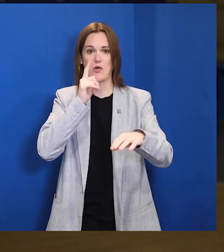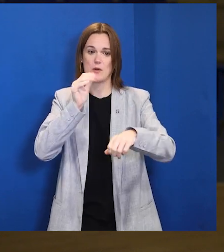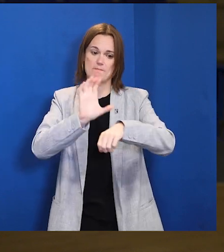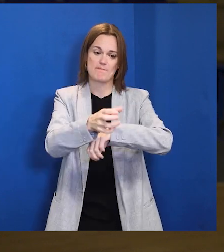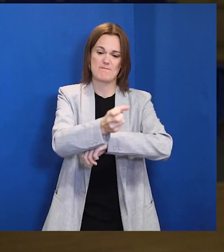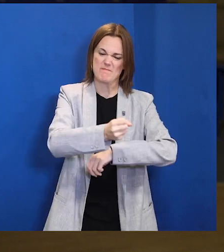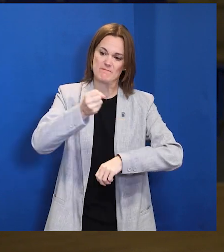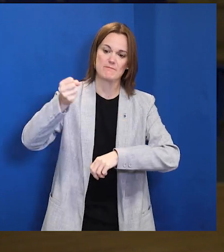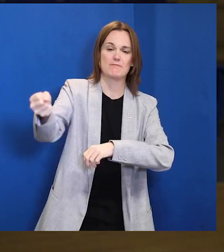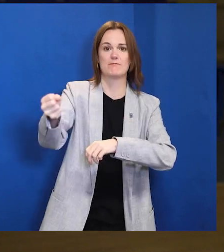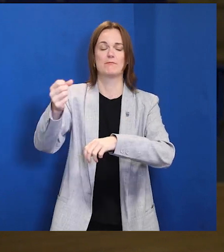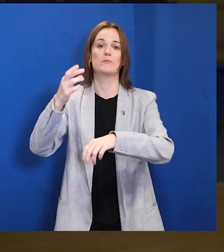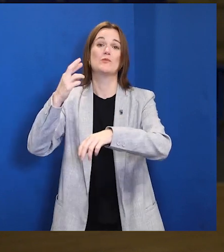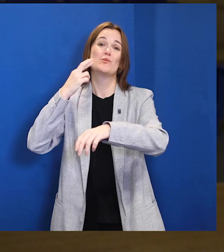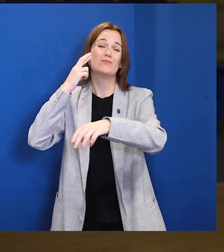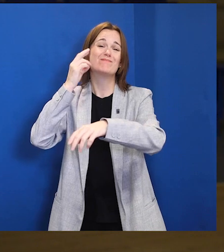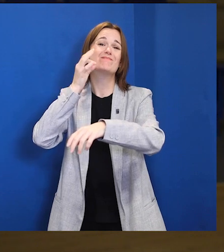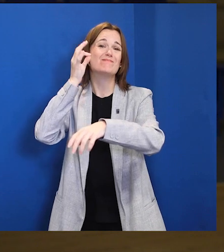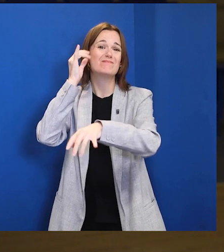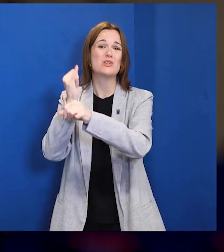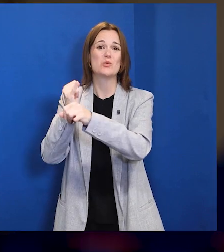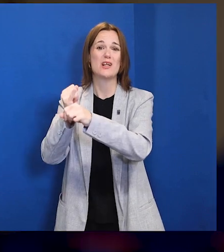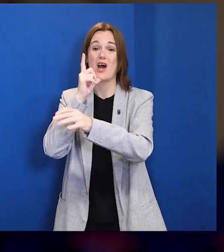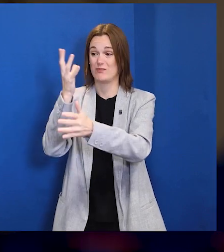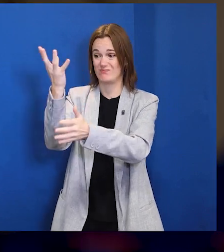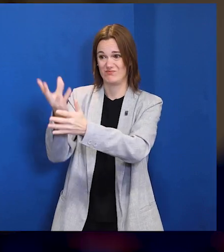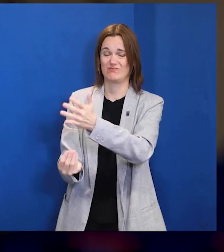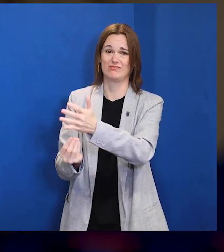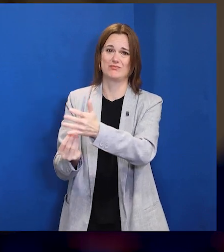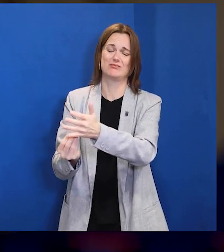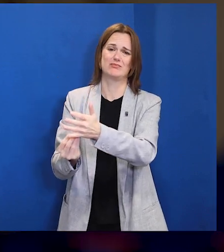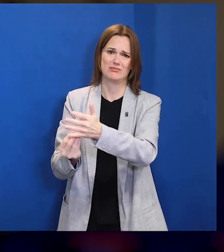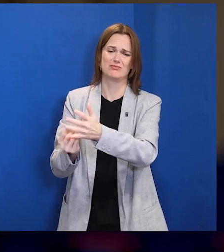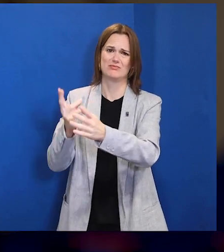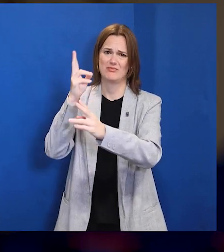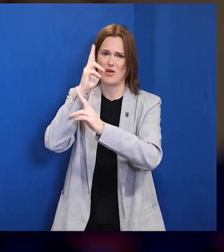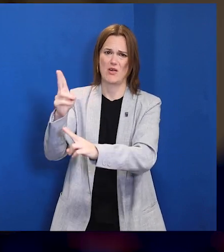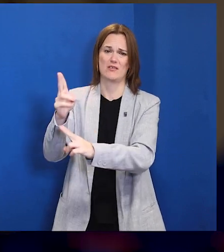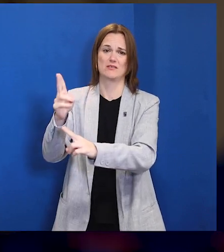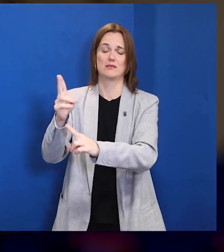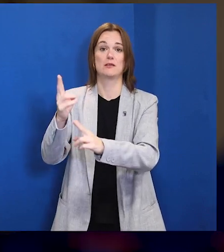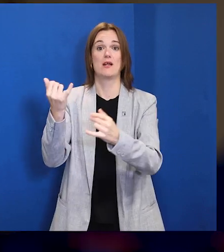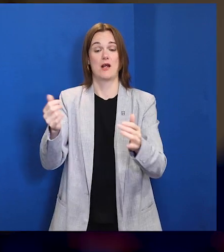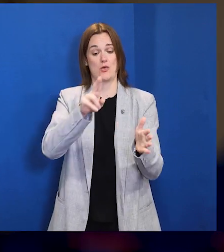schools and those who never made it home. The number of graves found as of September 2021